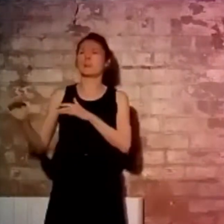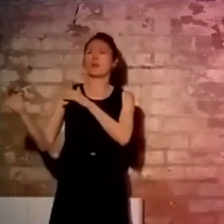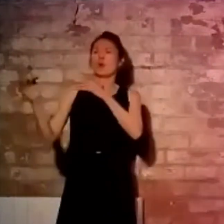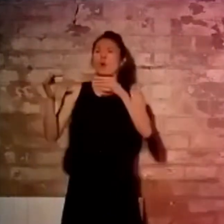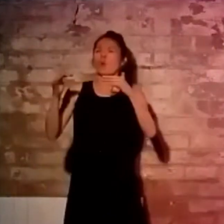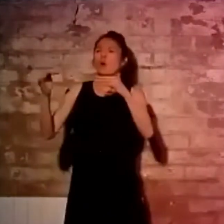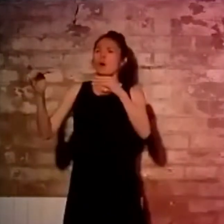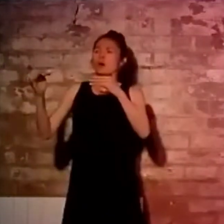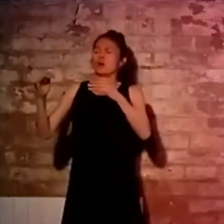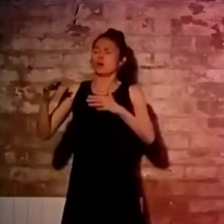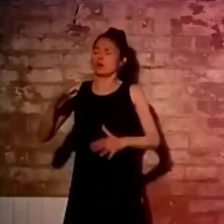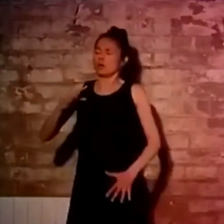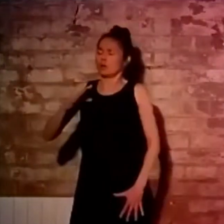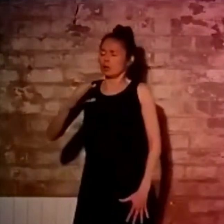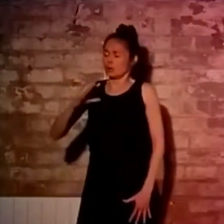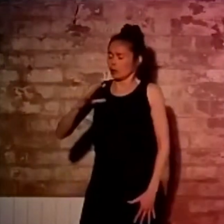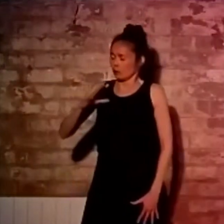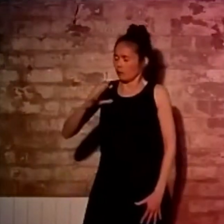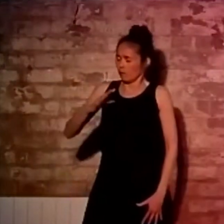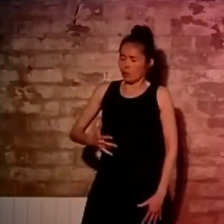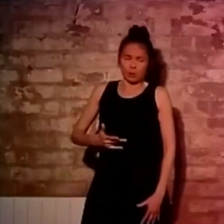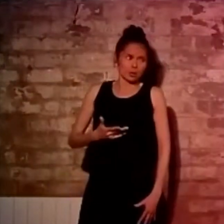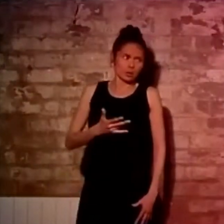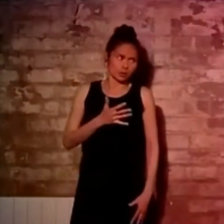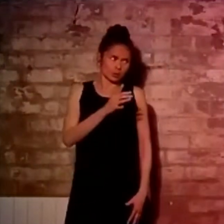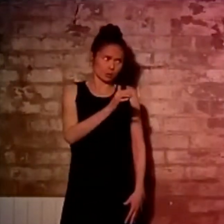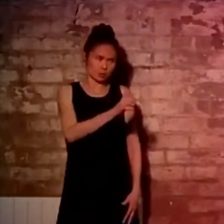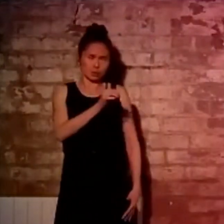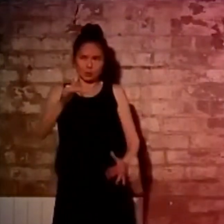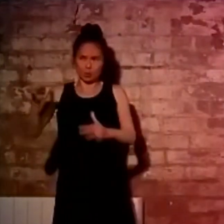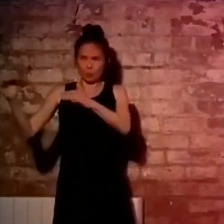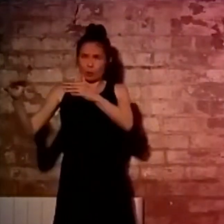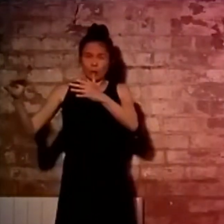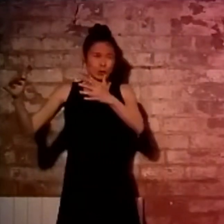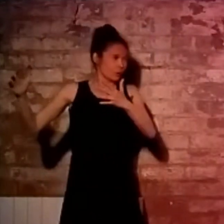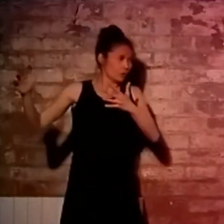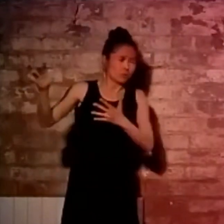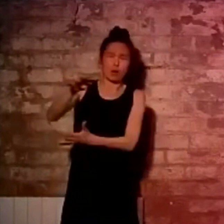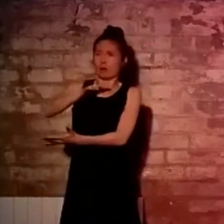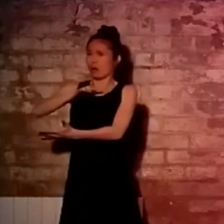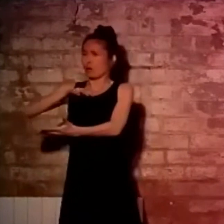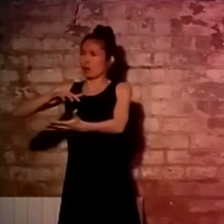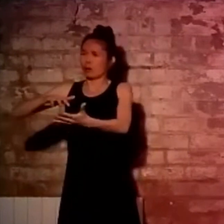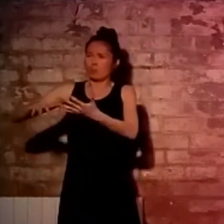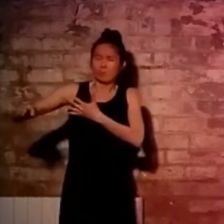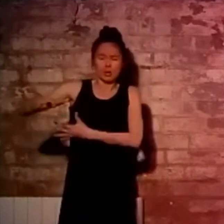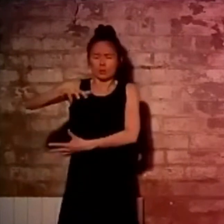Tis a mechanism. Into which flux ensues; chaos overwhelms and agony manifests.